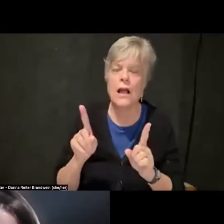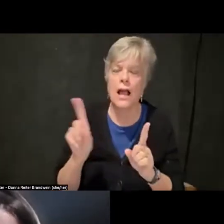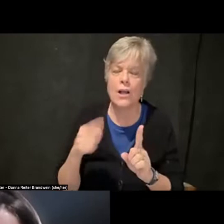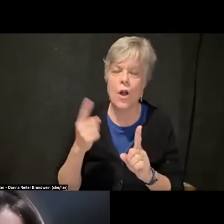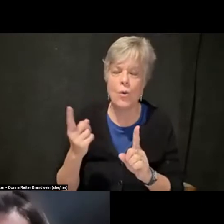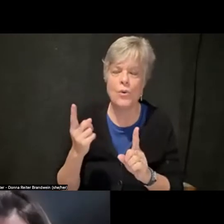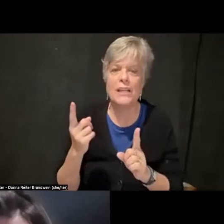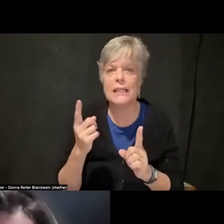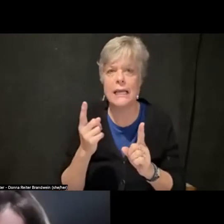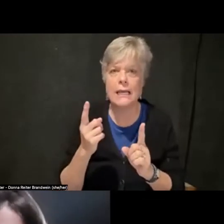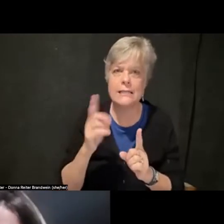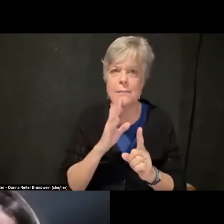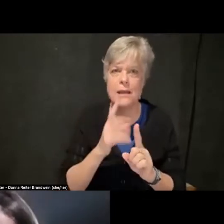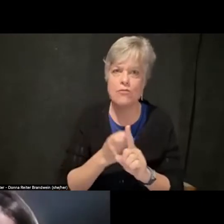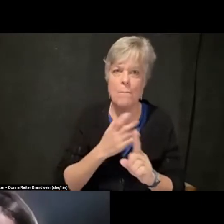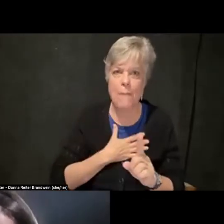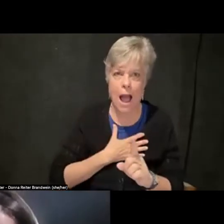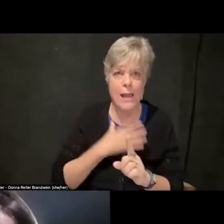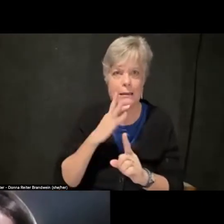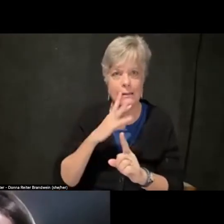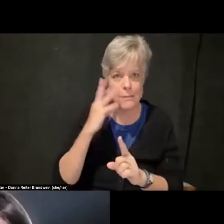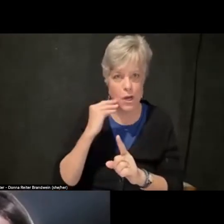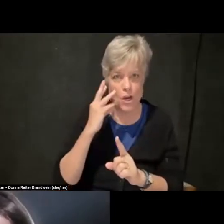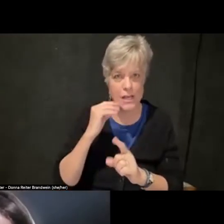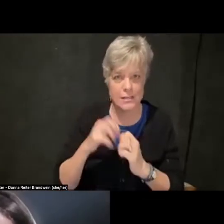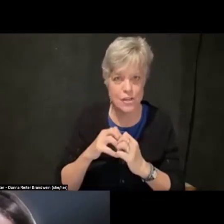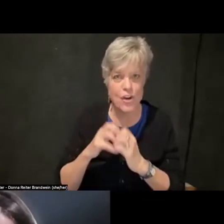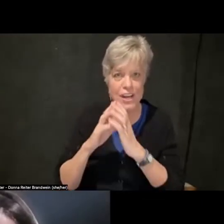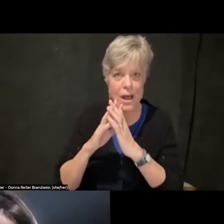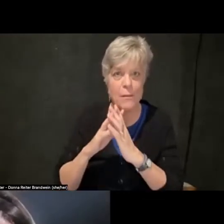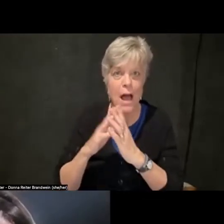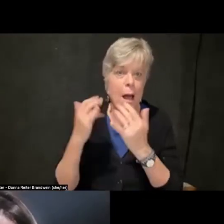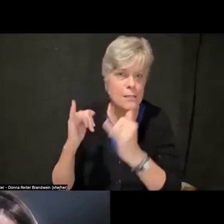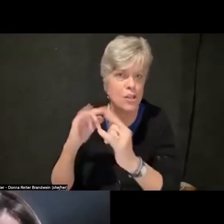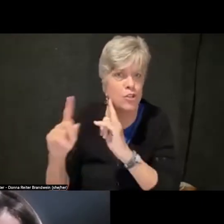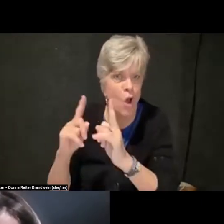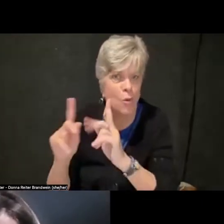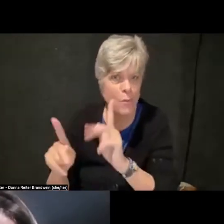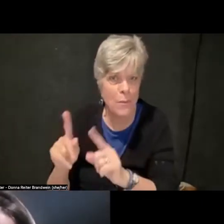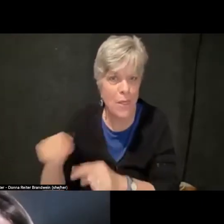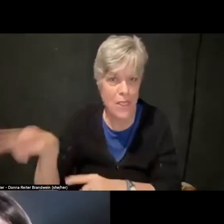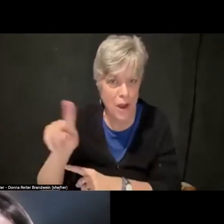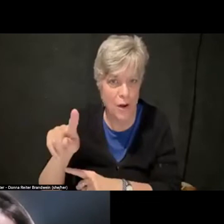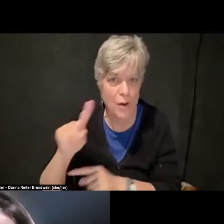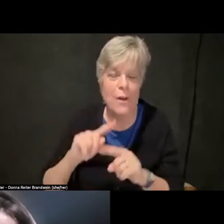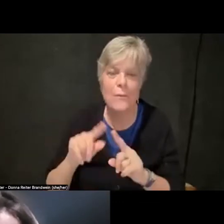and I'm still involved with people there, but I'm not currently employed there.